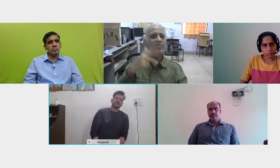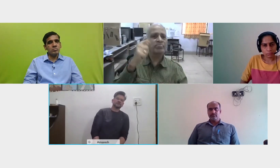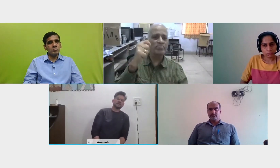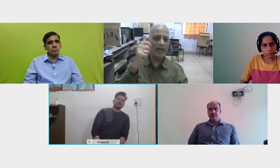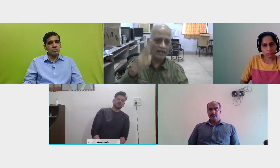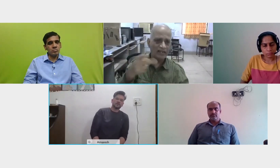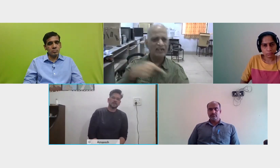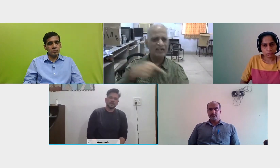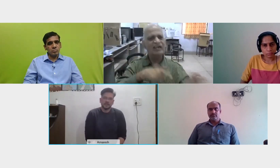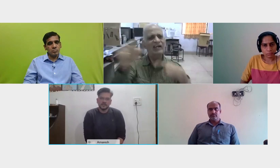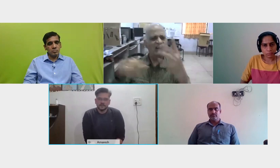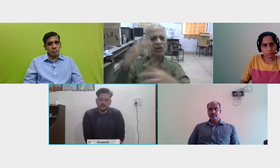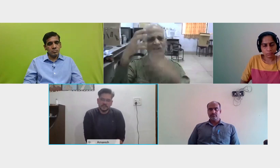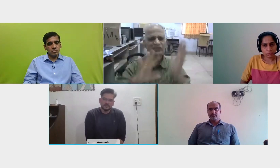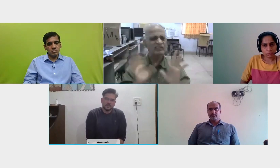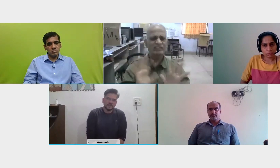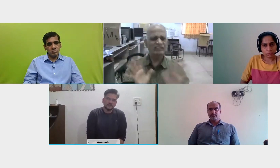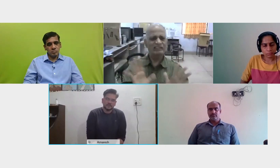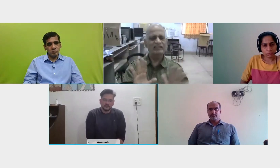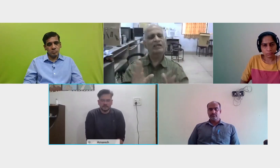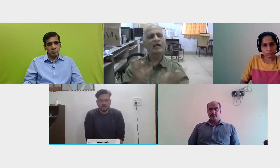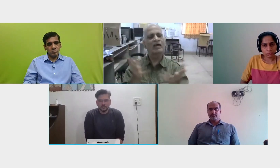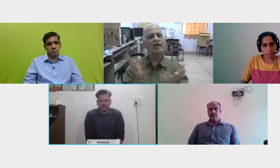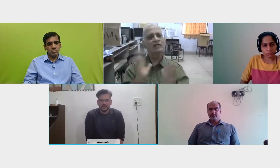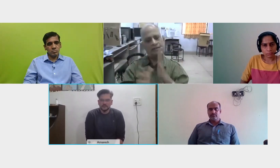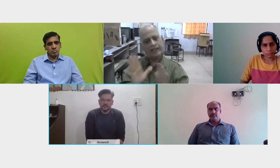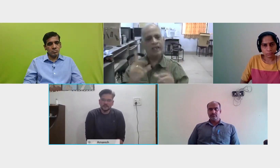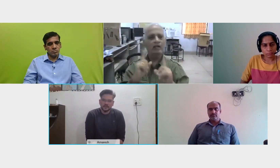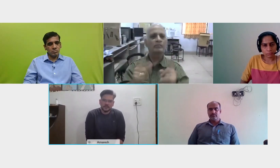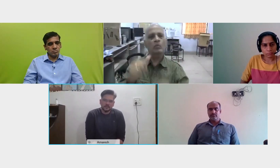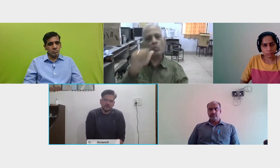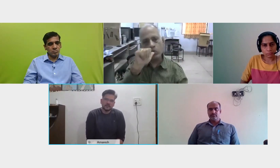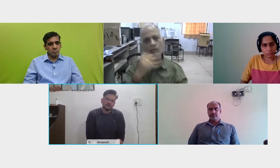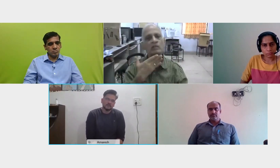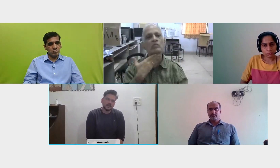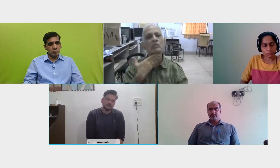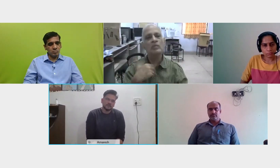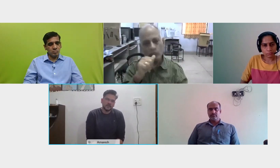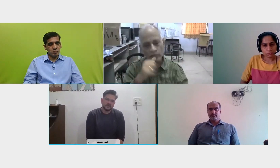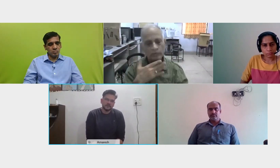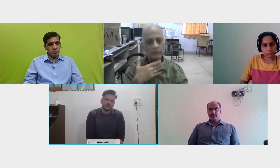fingerspell the water. for example in Tamil we have to say thanni, Malayalam we have to